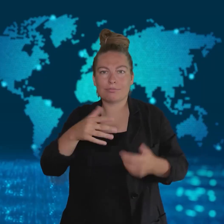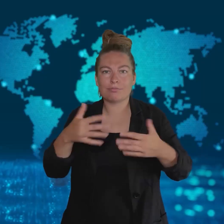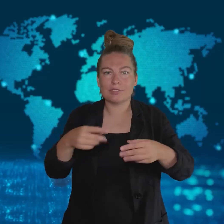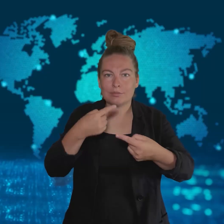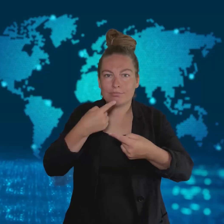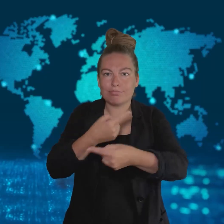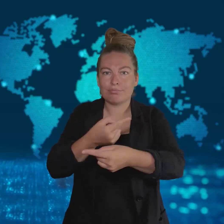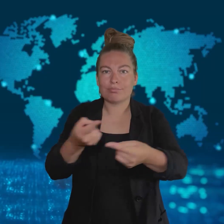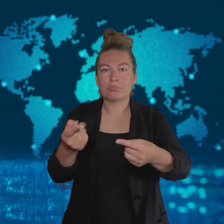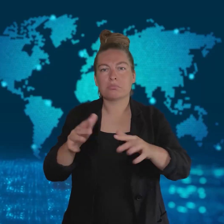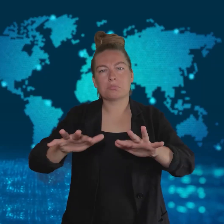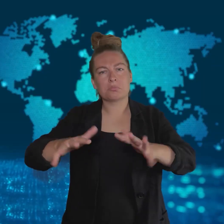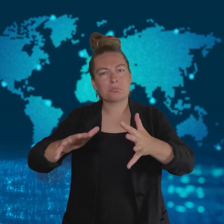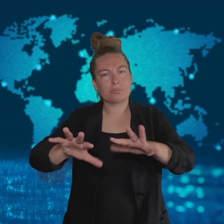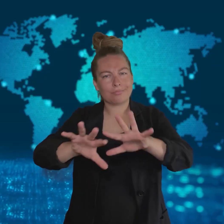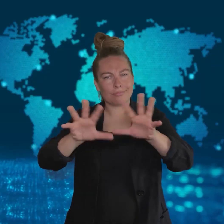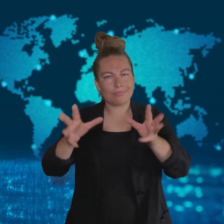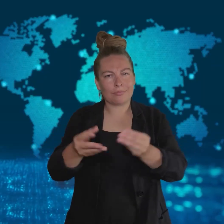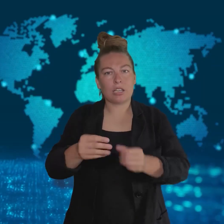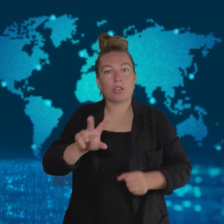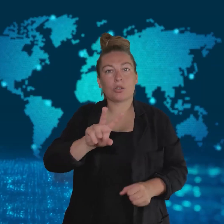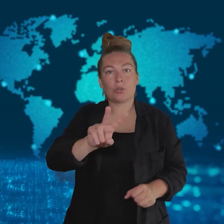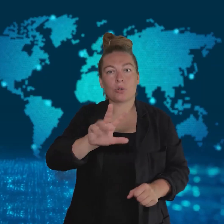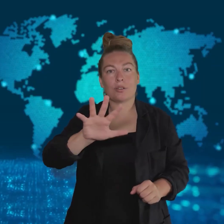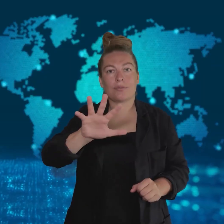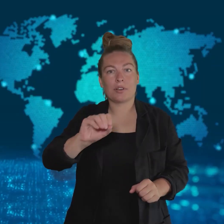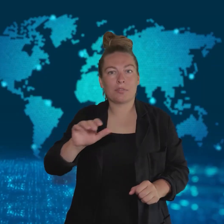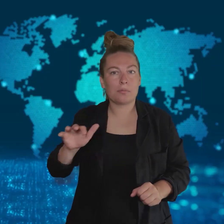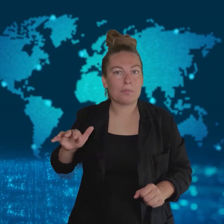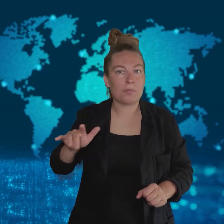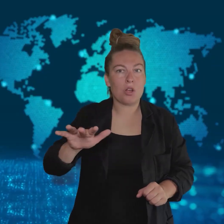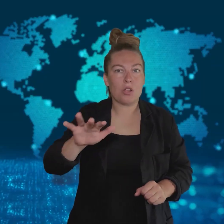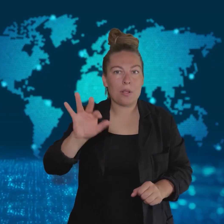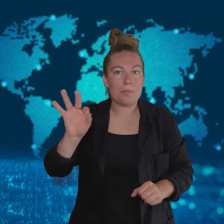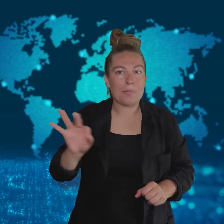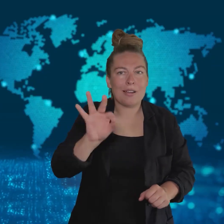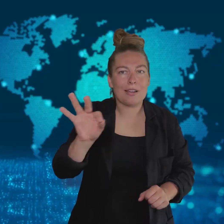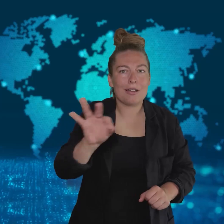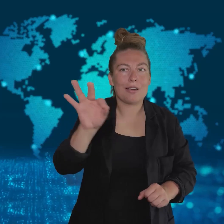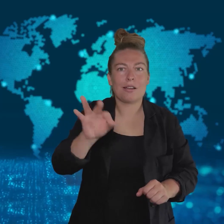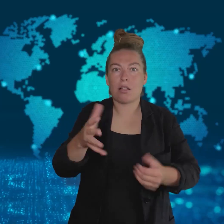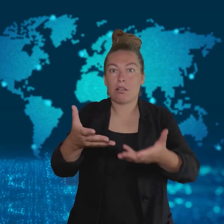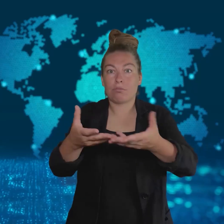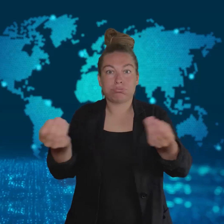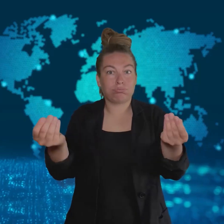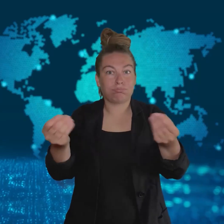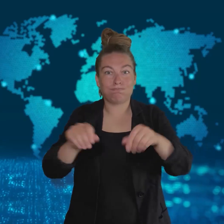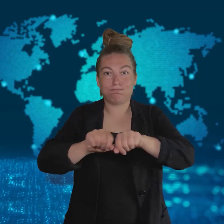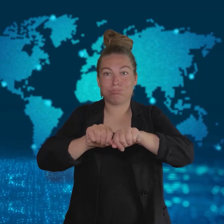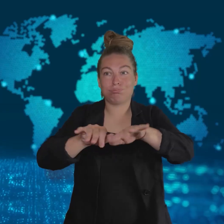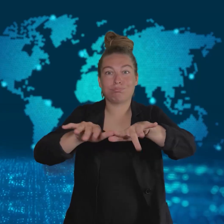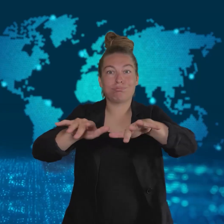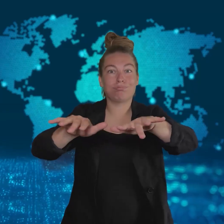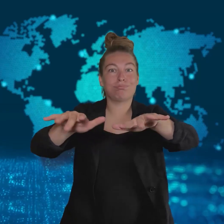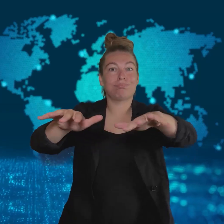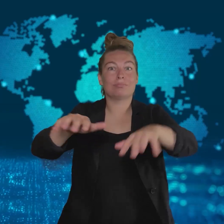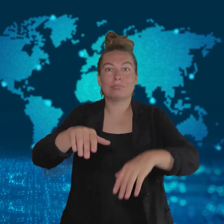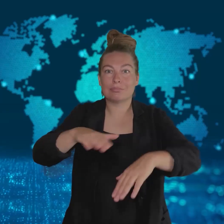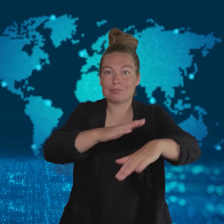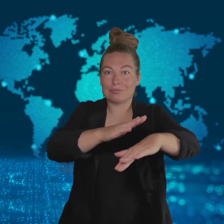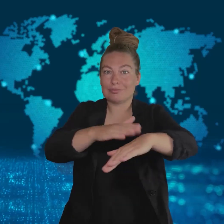People should avoid the area.